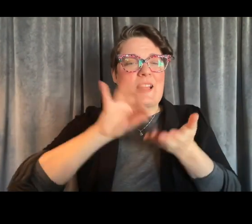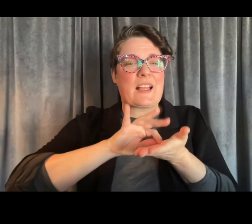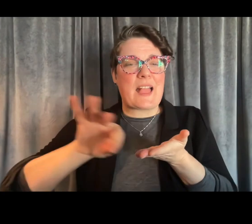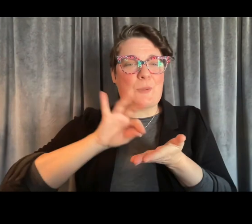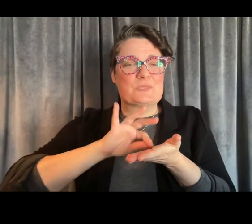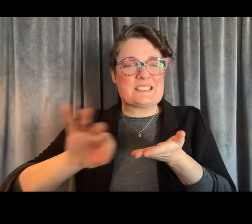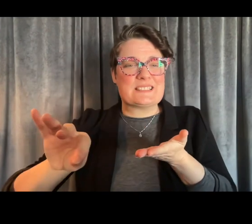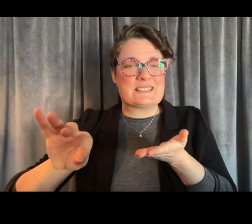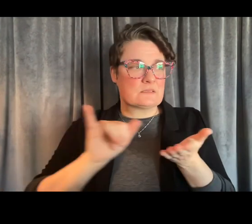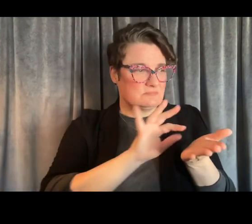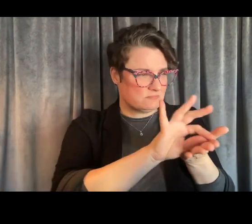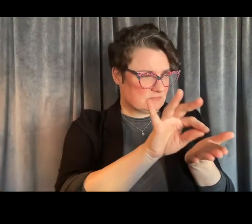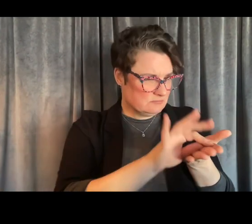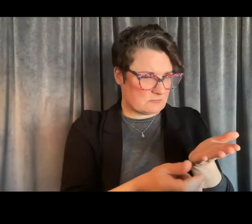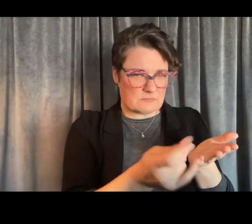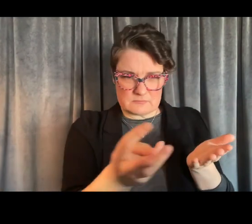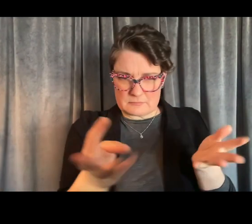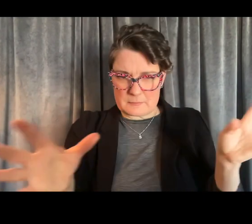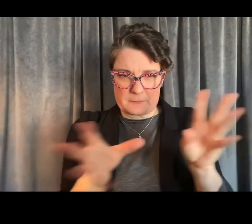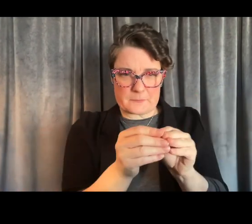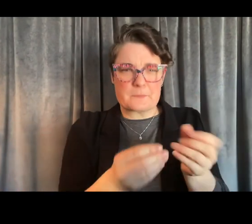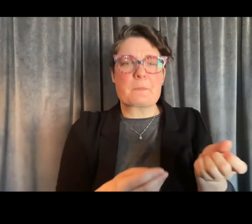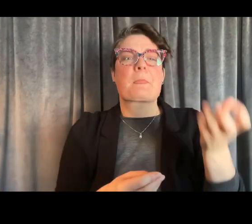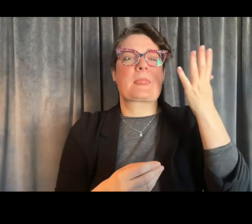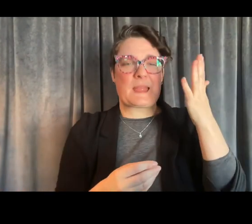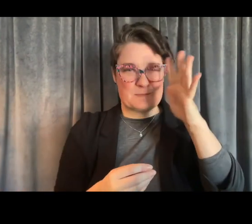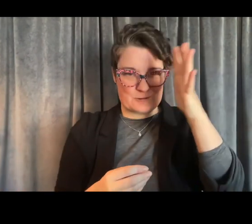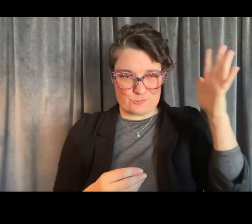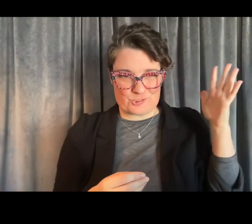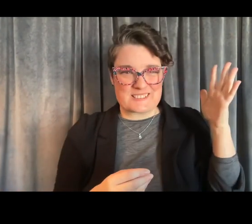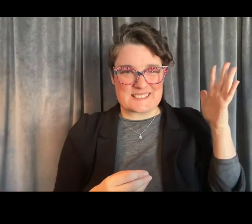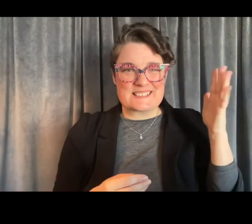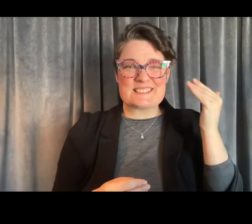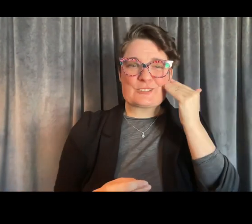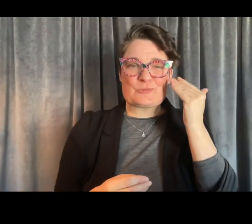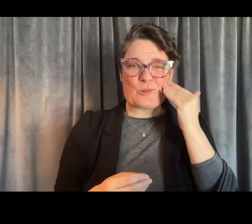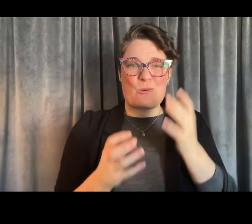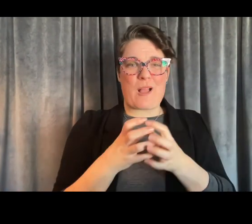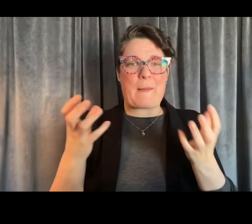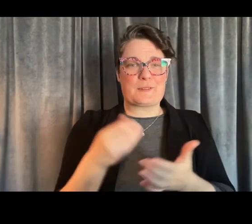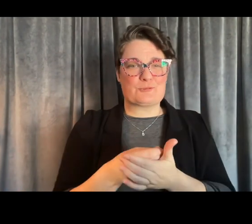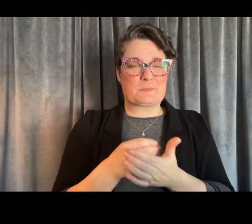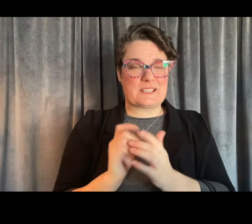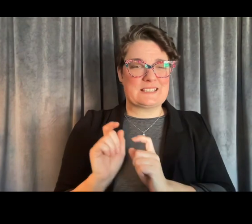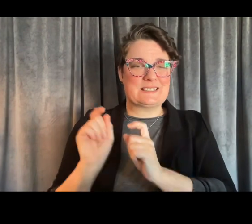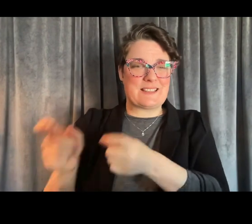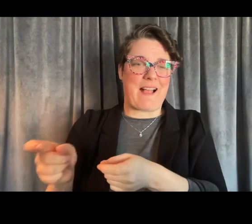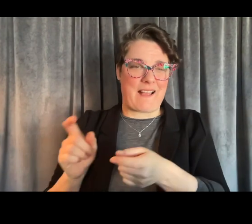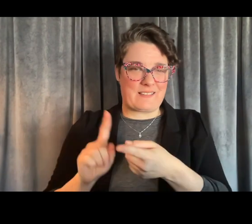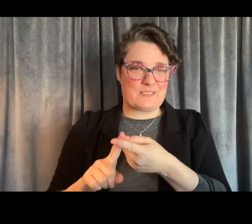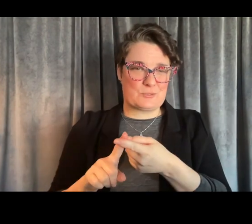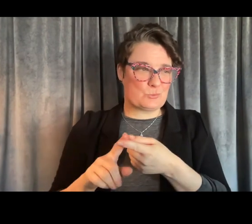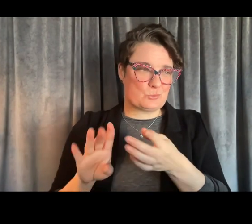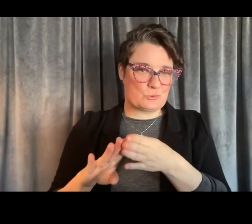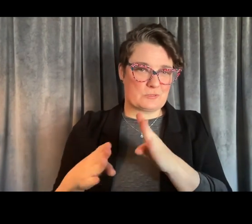Like you count the trees at this time to know how much you're gonna tithe to the community.